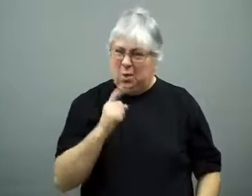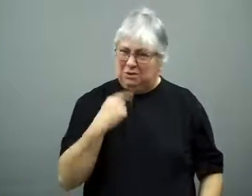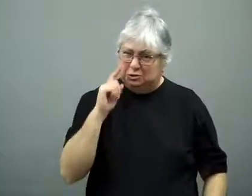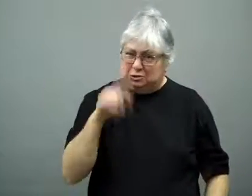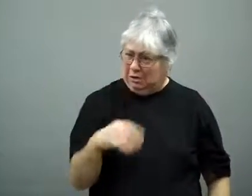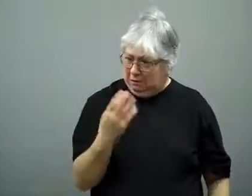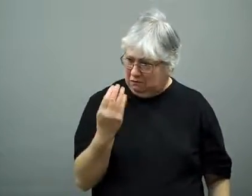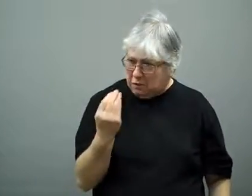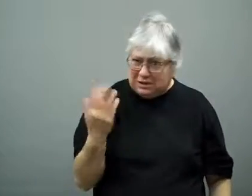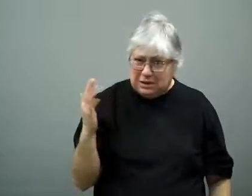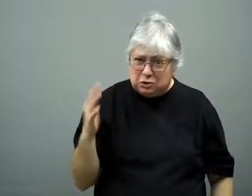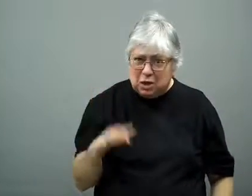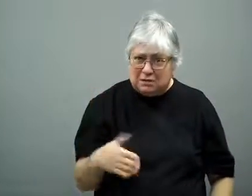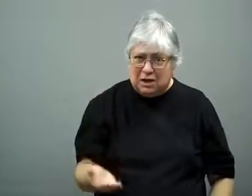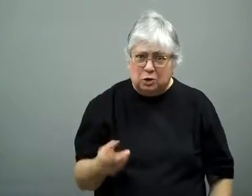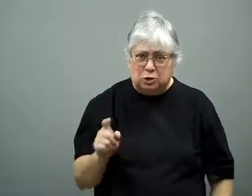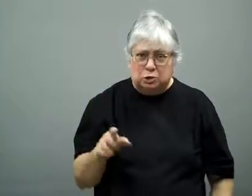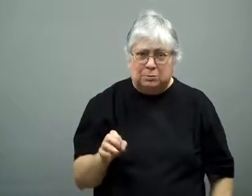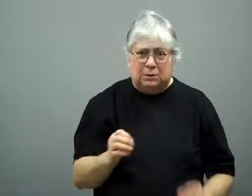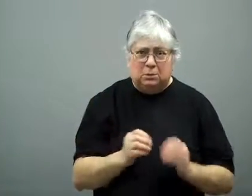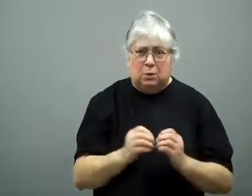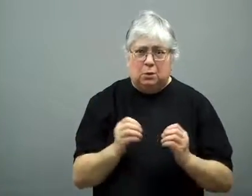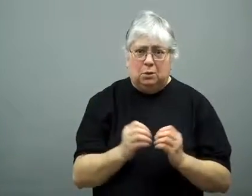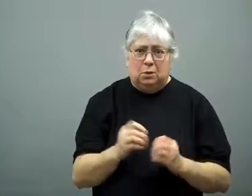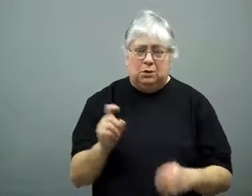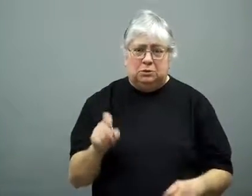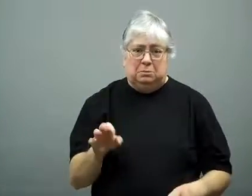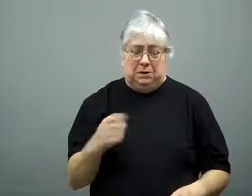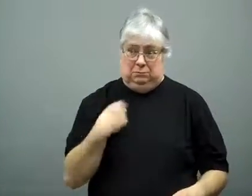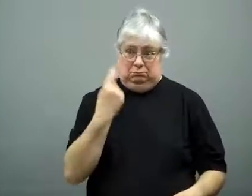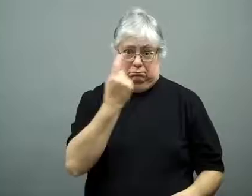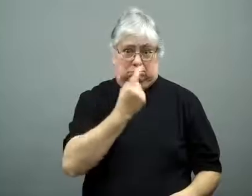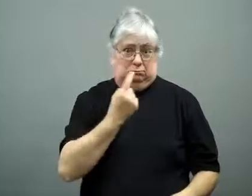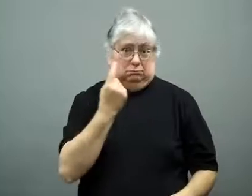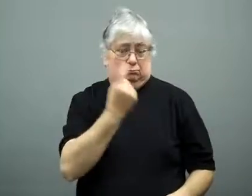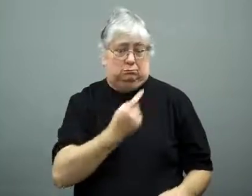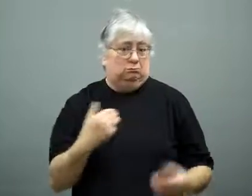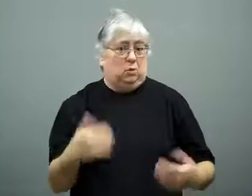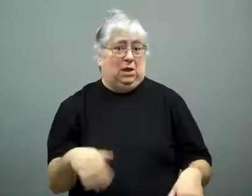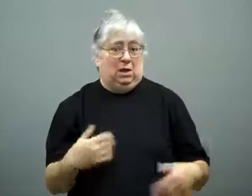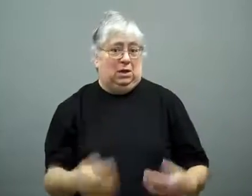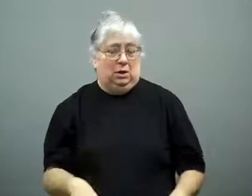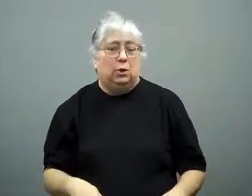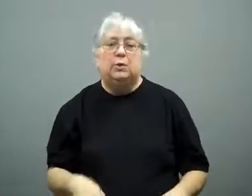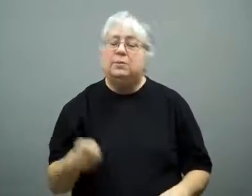I'm amazed that only 14 were killed.. it should have killed more people.